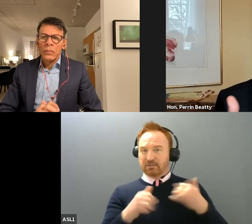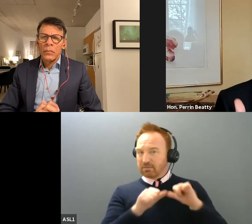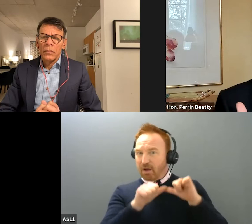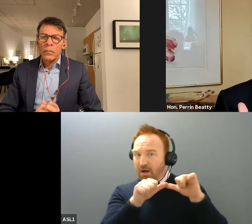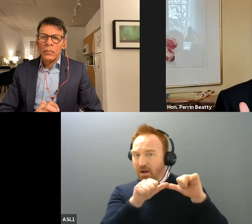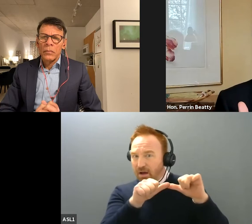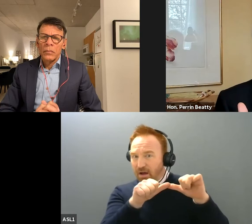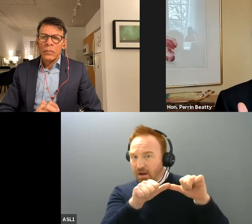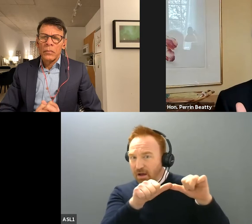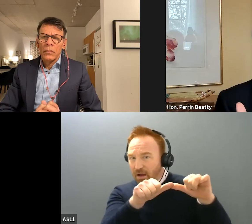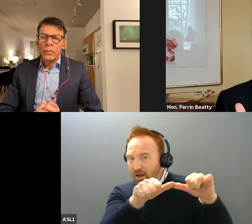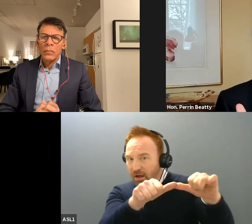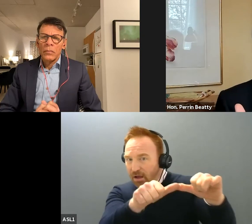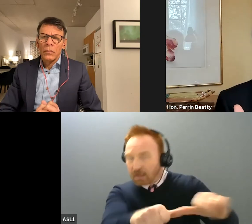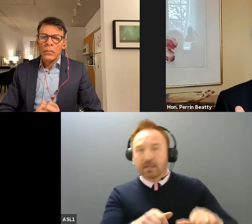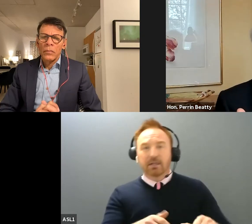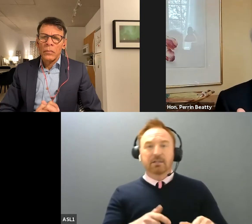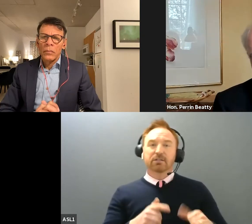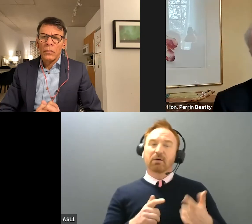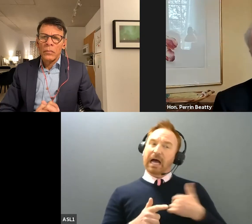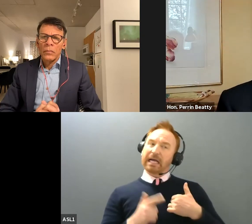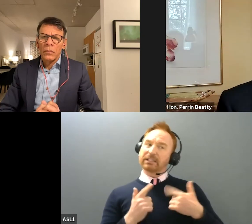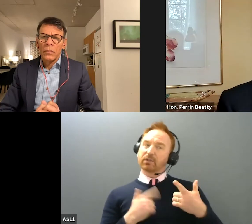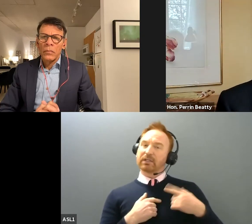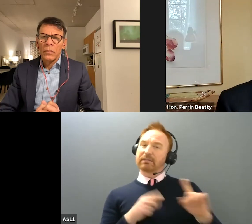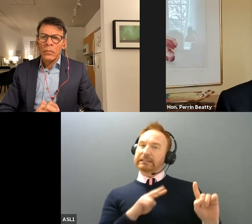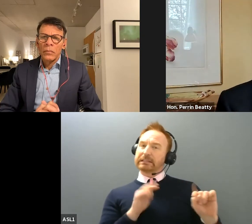I am worried about the impacts in terms of mental health. Is this something that you folks have been